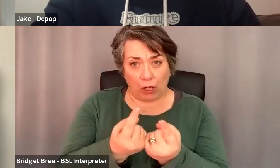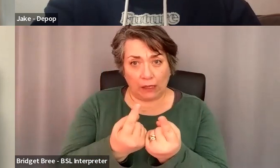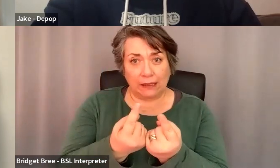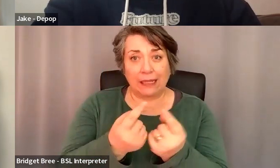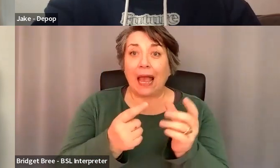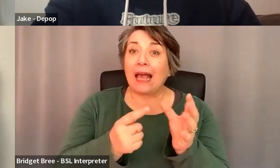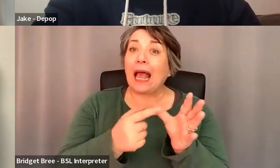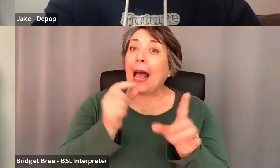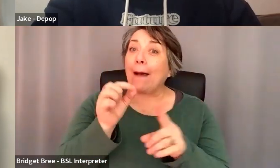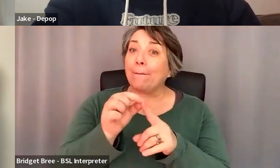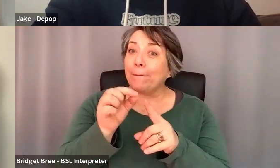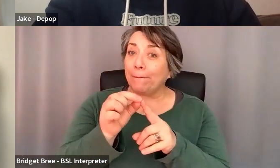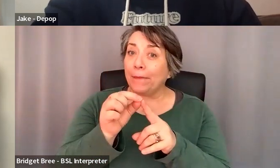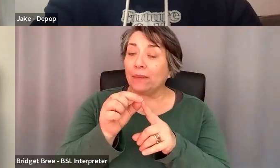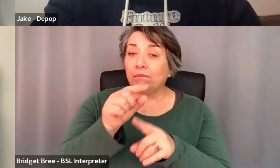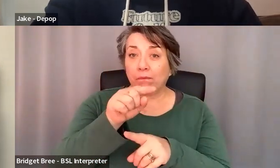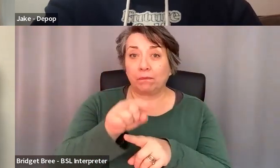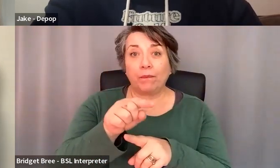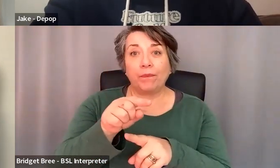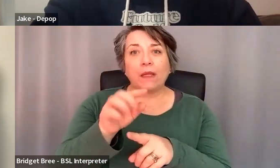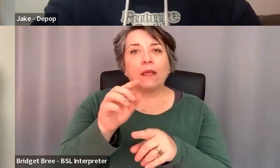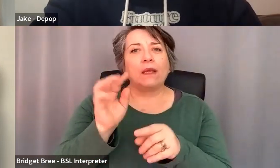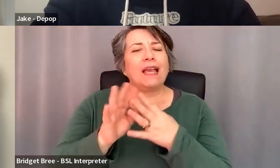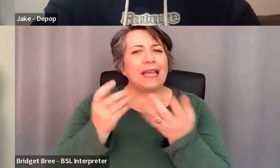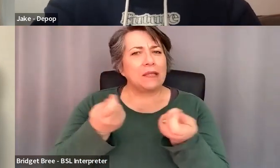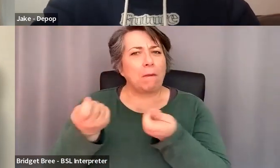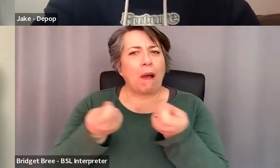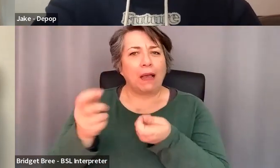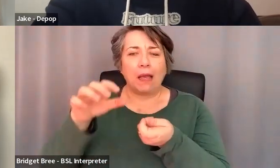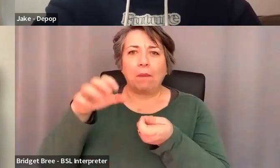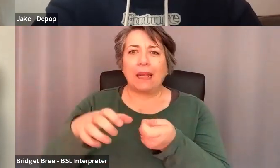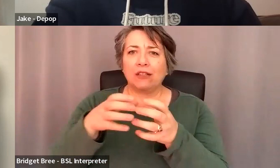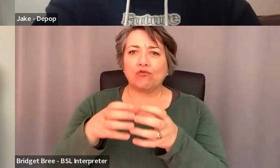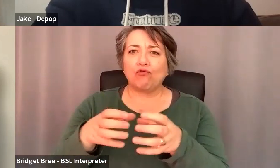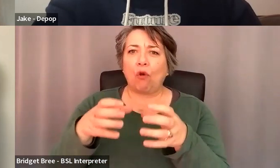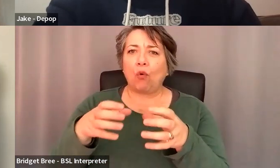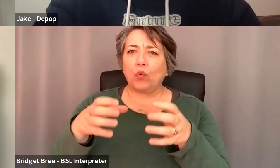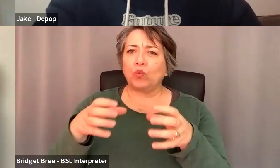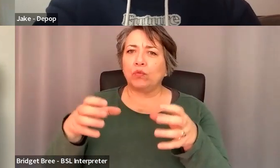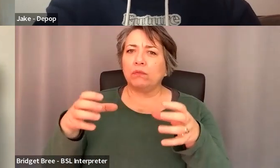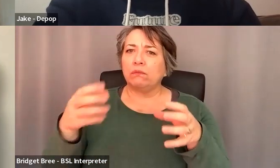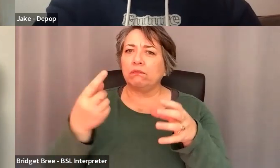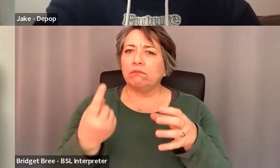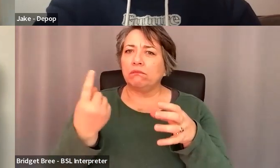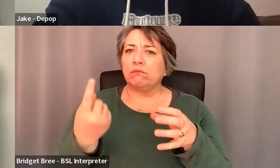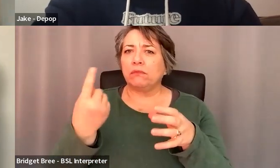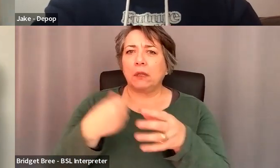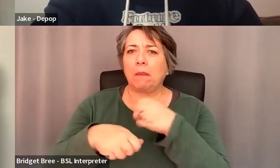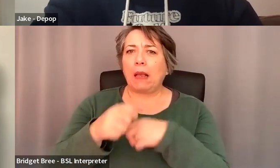provide an app. It's a marketplace that's really growing itself organically into a fashion focus marketplace over the last 11 years. It's a marketplace that has grown organically into a fashion focussed